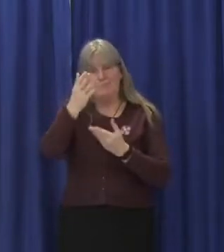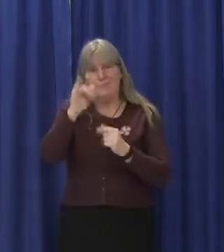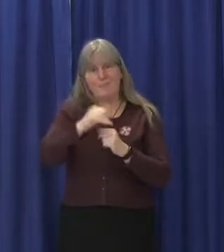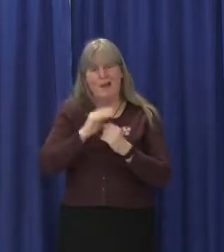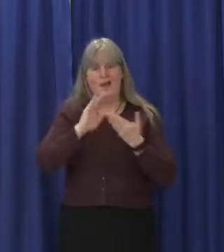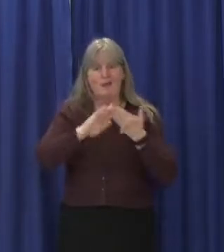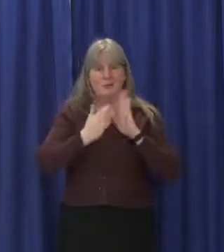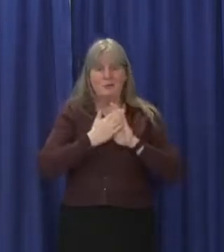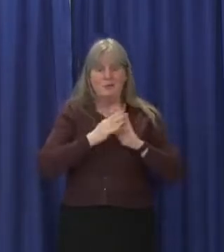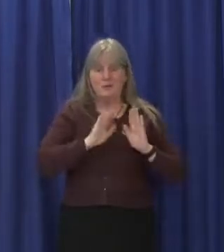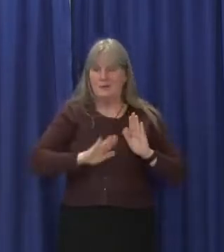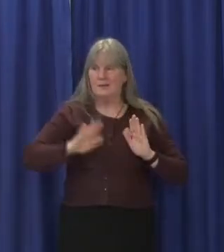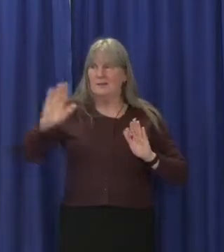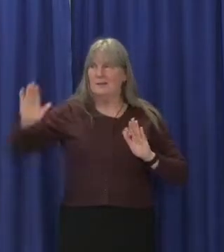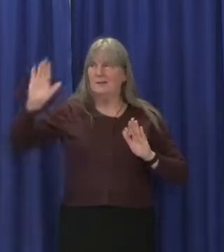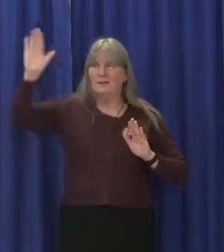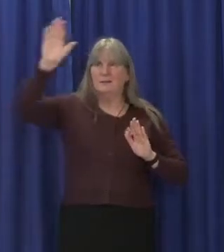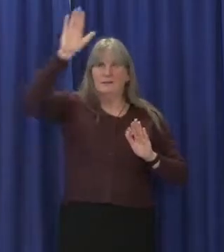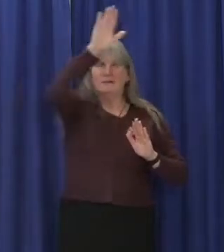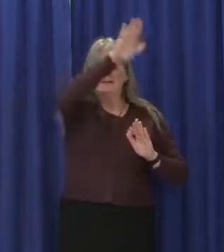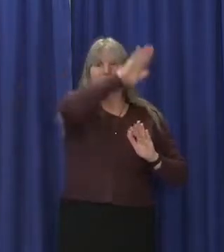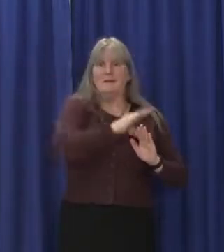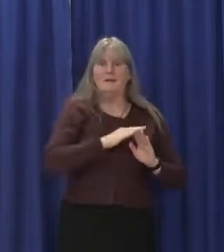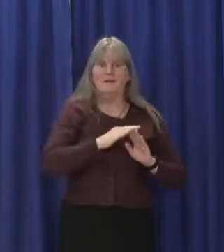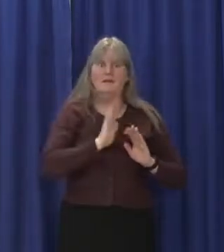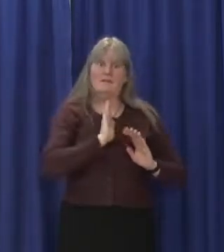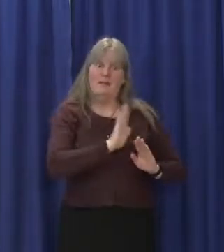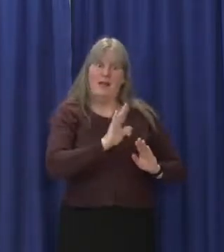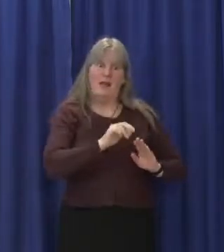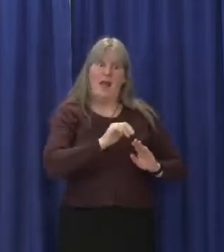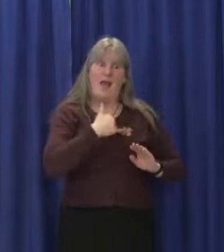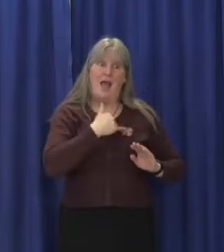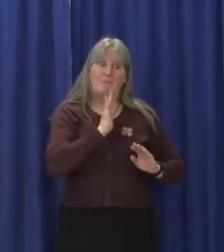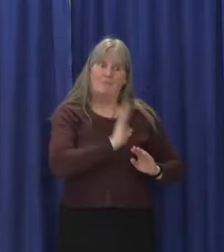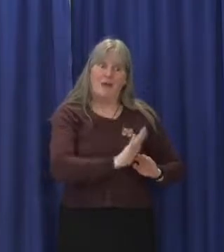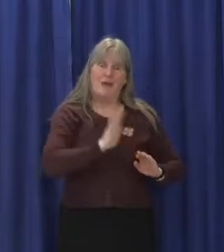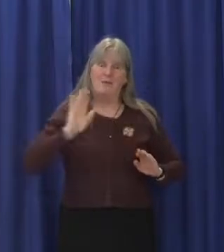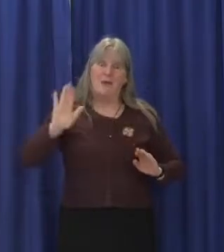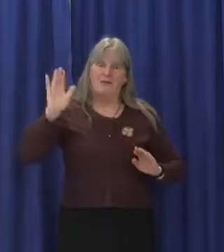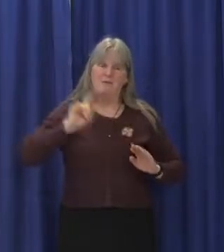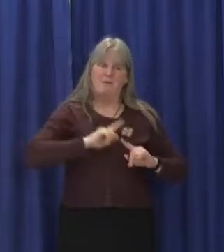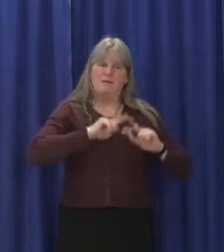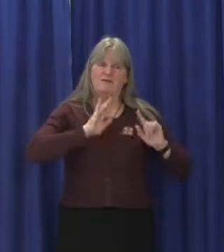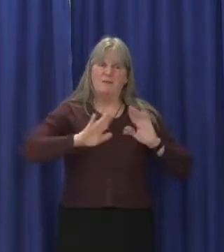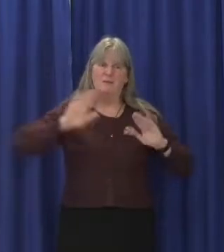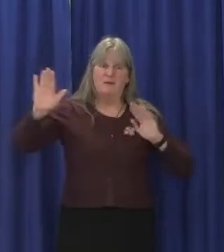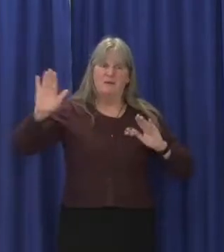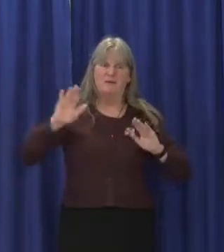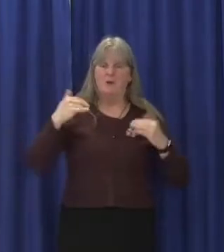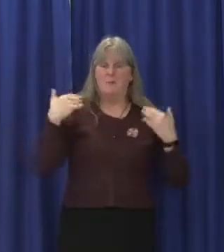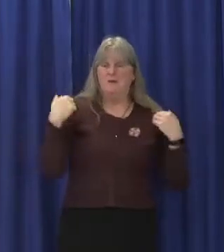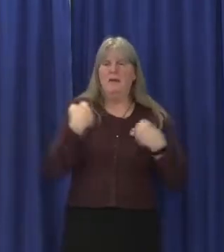by community basis, the order enabling the Minister to be able to be making flexible decisions outside of a Yukon